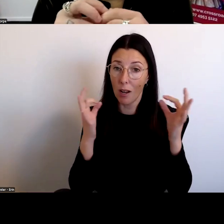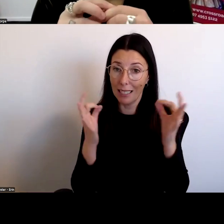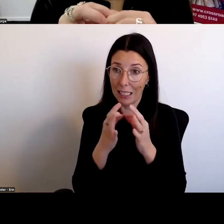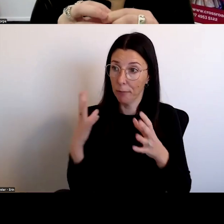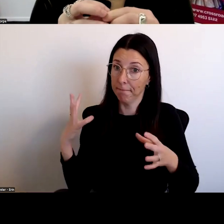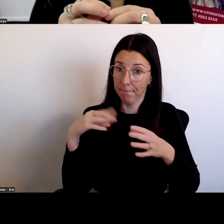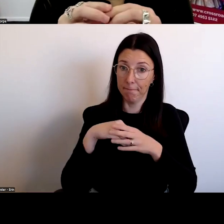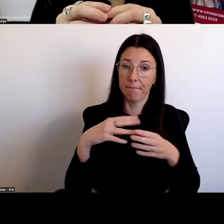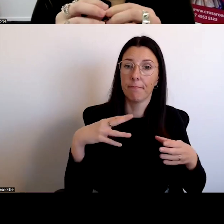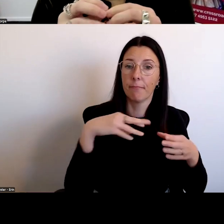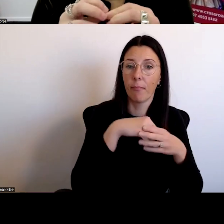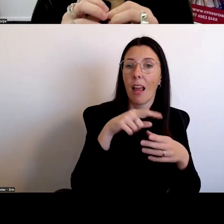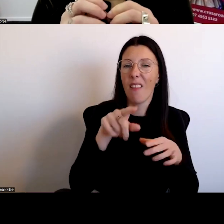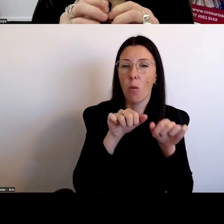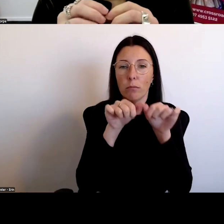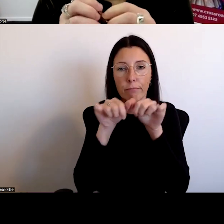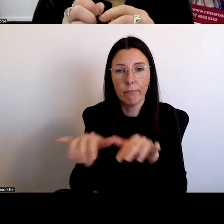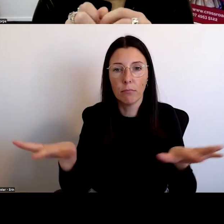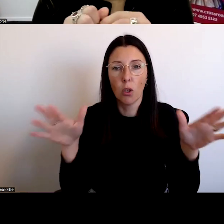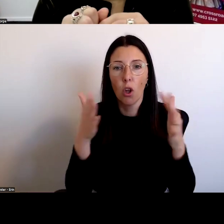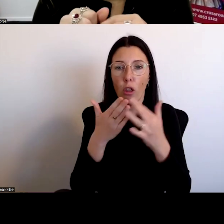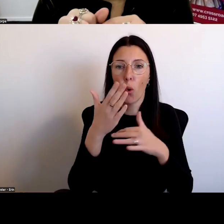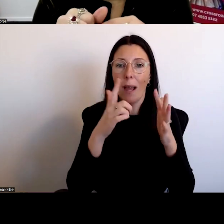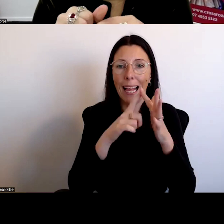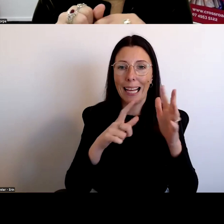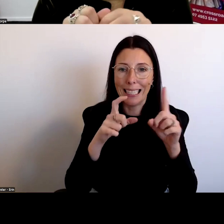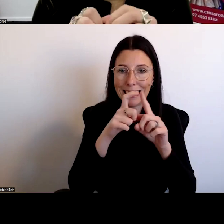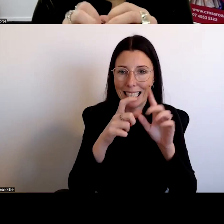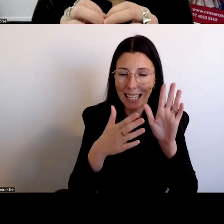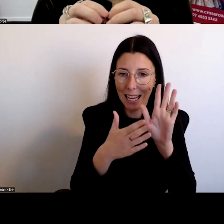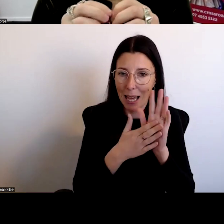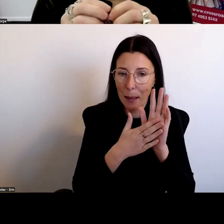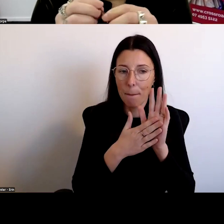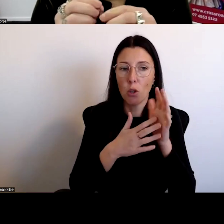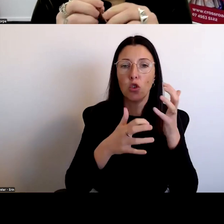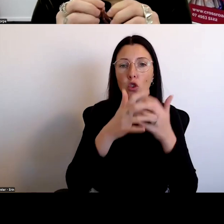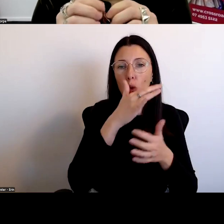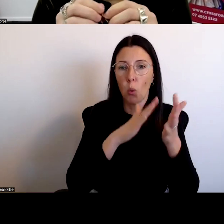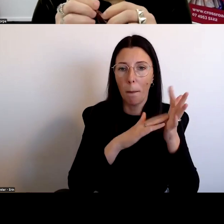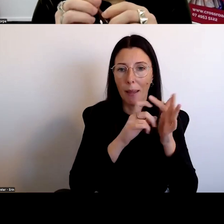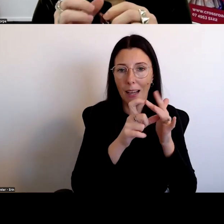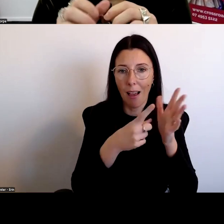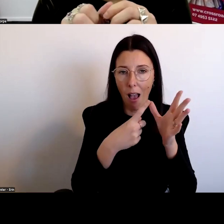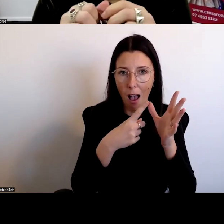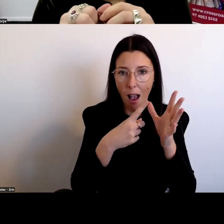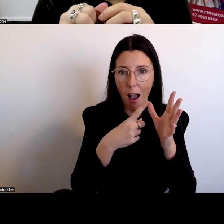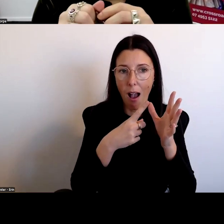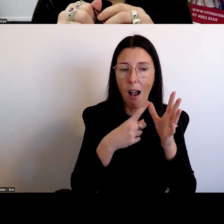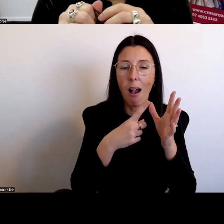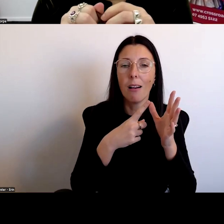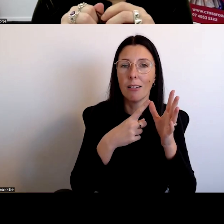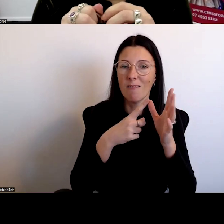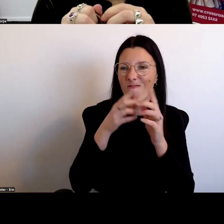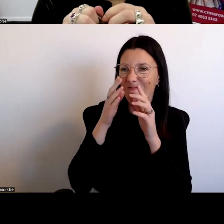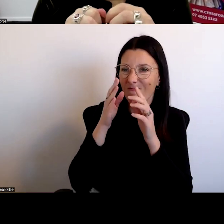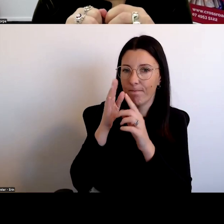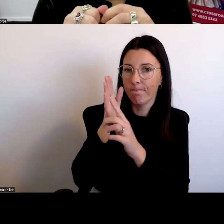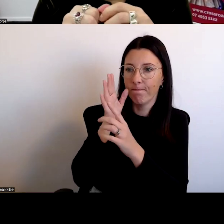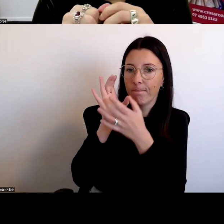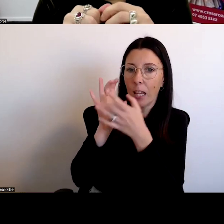through EDN, social media channels targeting existing and past donors and applying targeted